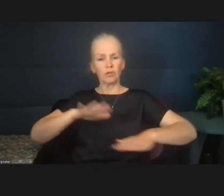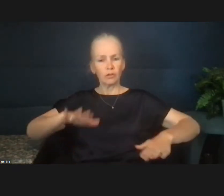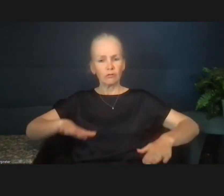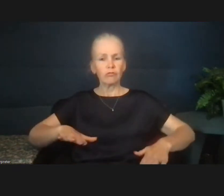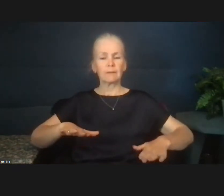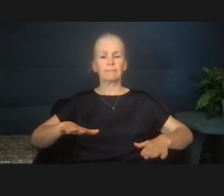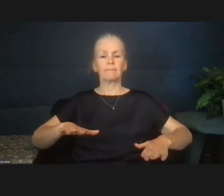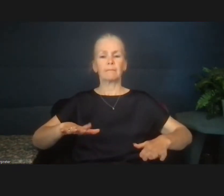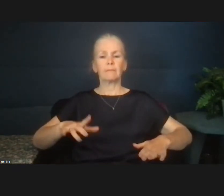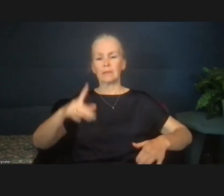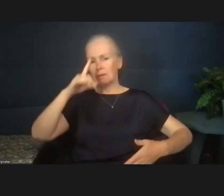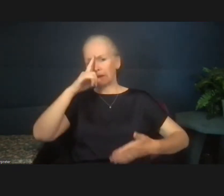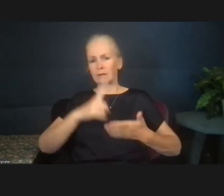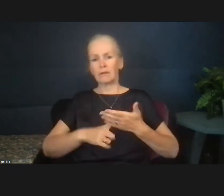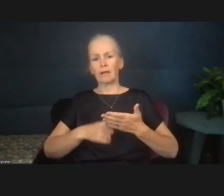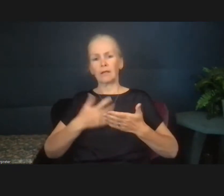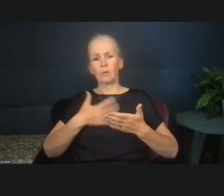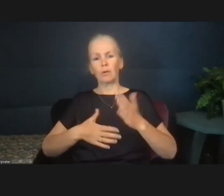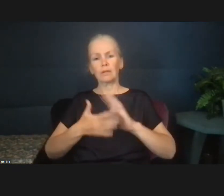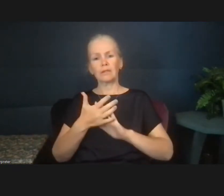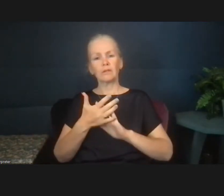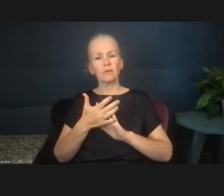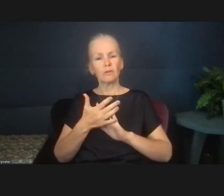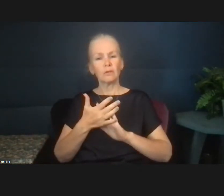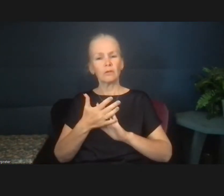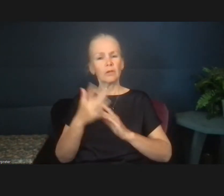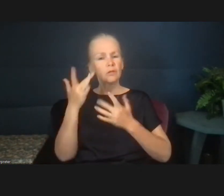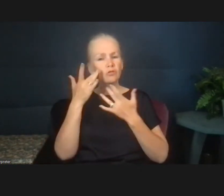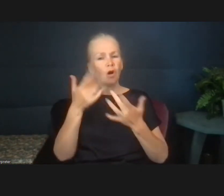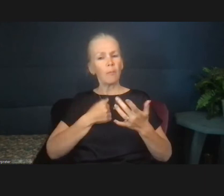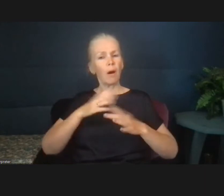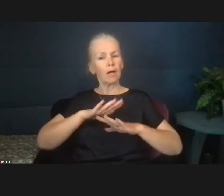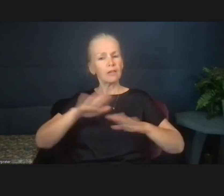and I decided that I wanted to do more, I wanted to be able to show my children what they can do.